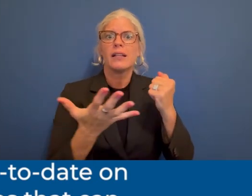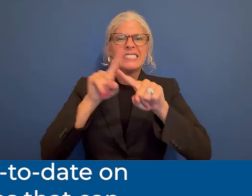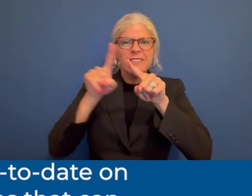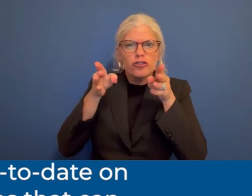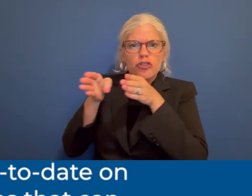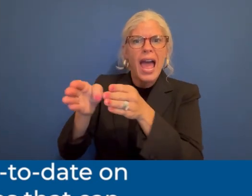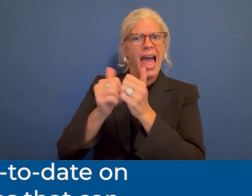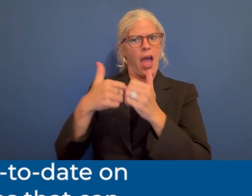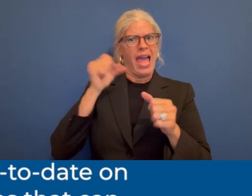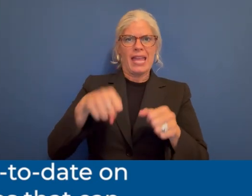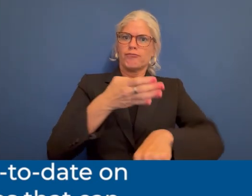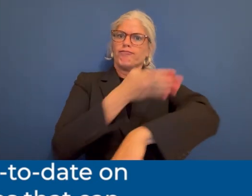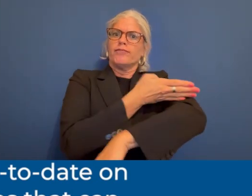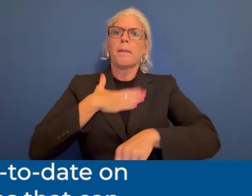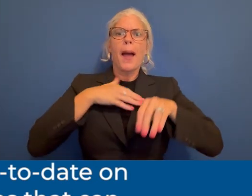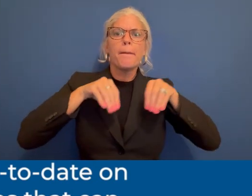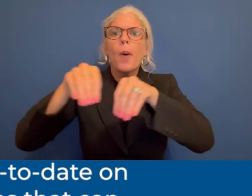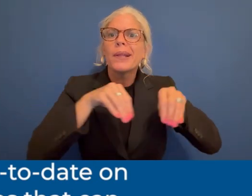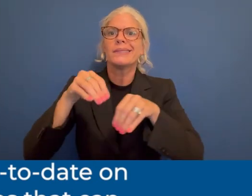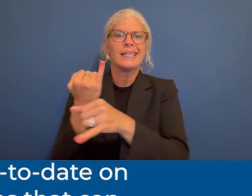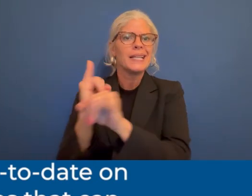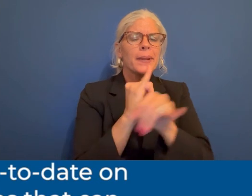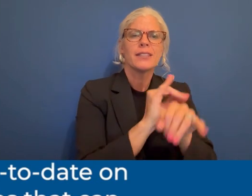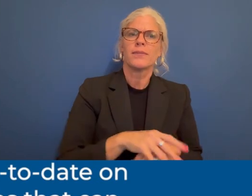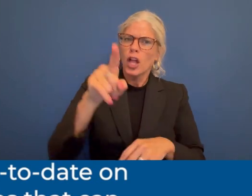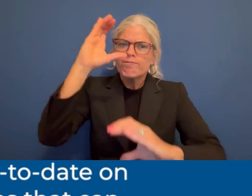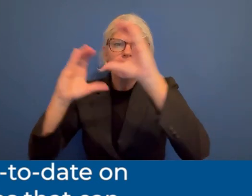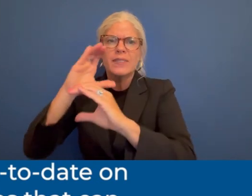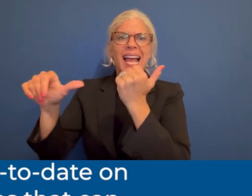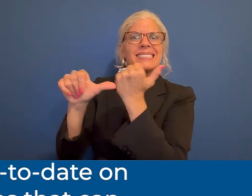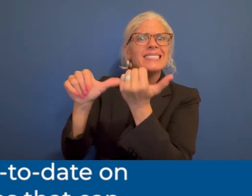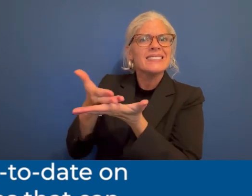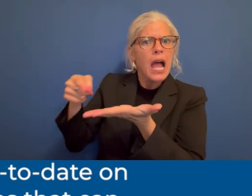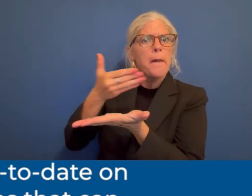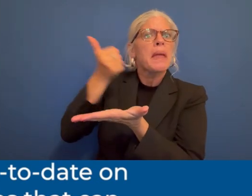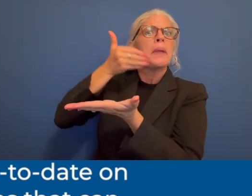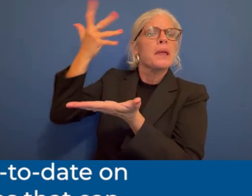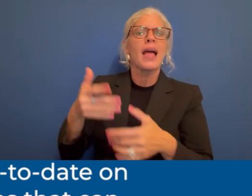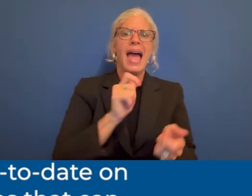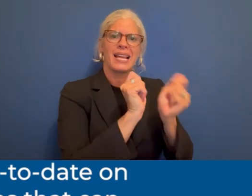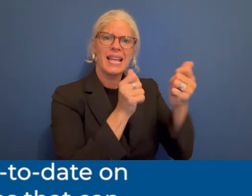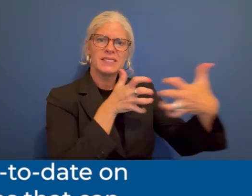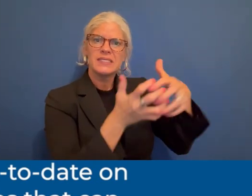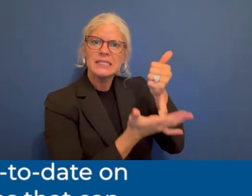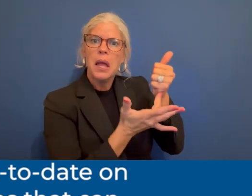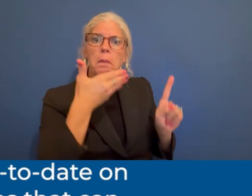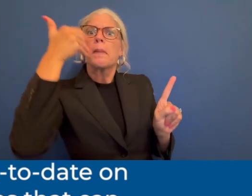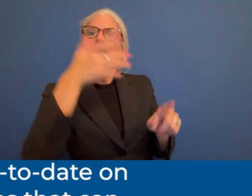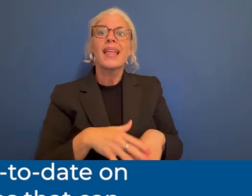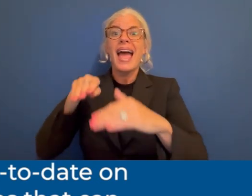and strategies that can enhance your mobility and independence. Explore assistive devices, adaptive techniques, and accessibility improvements